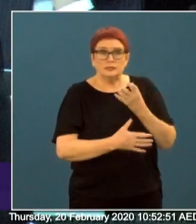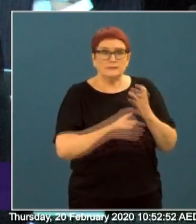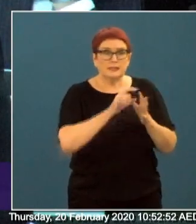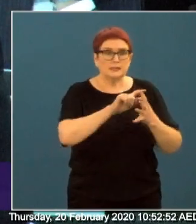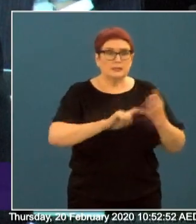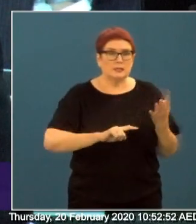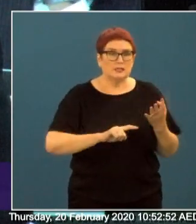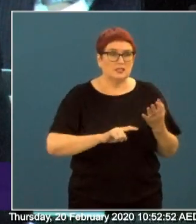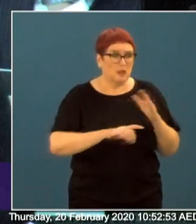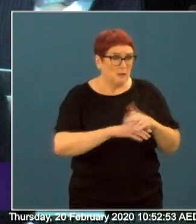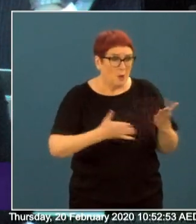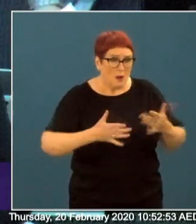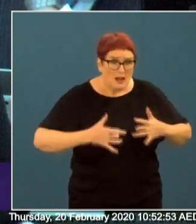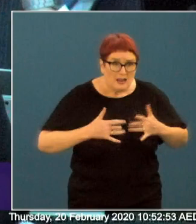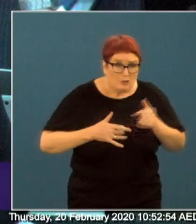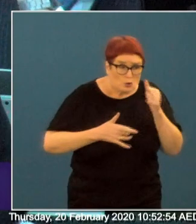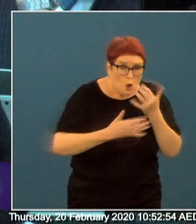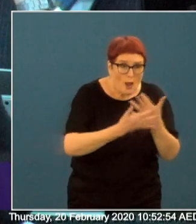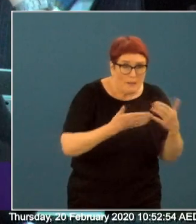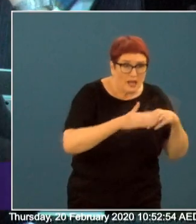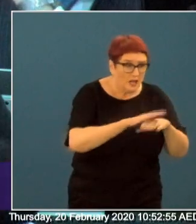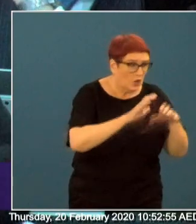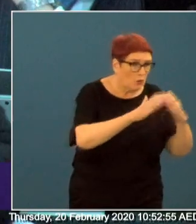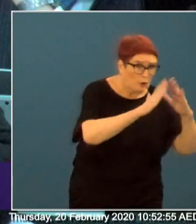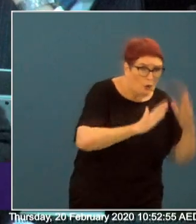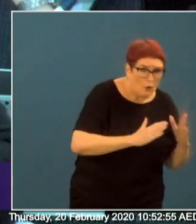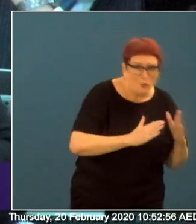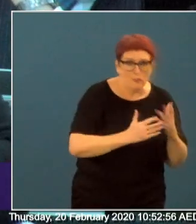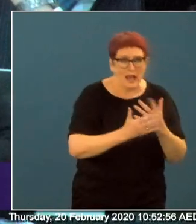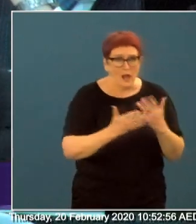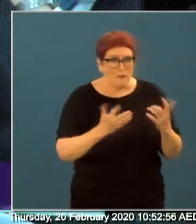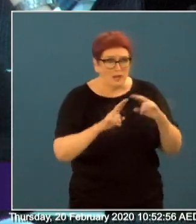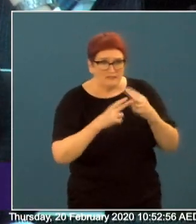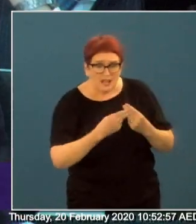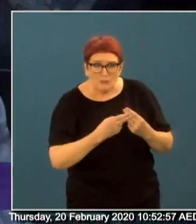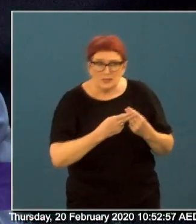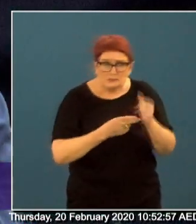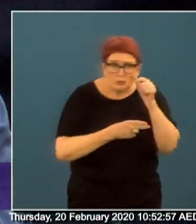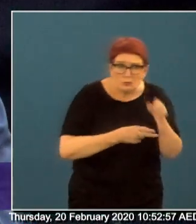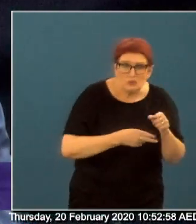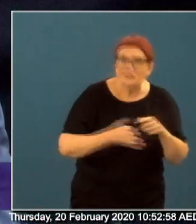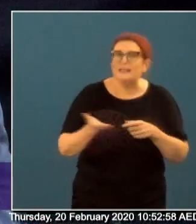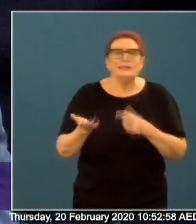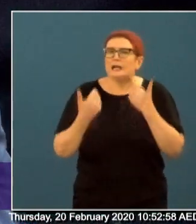their living conditions, and the circumstances of their residence? I can't quote the specific data,